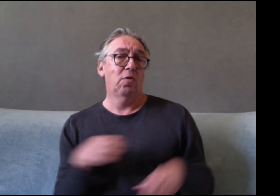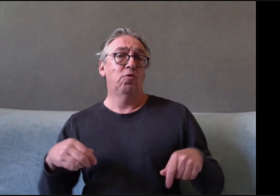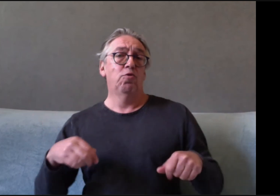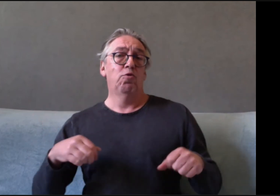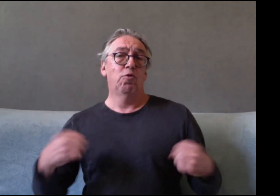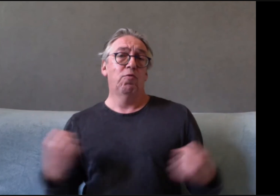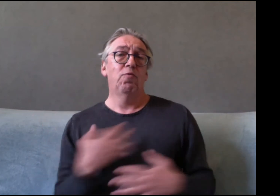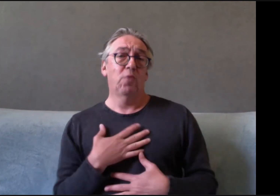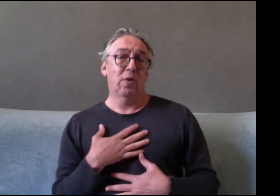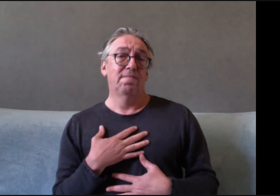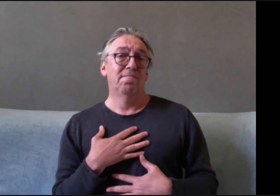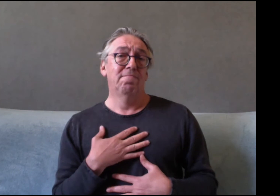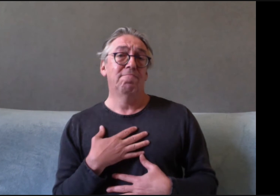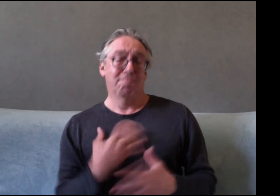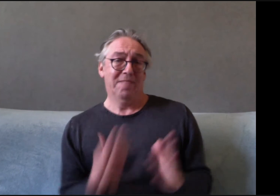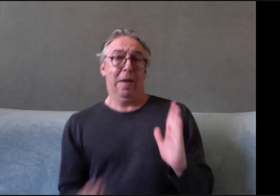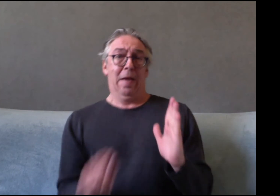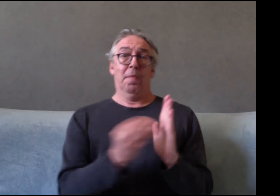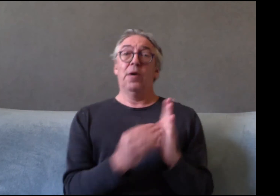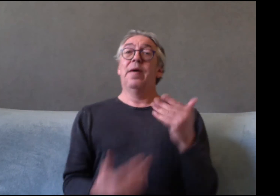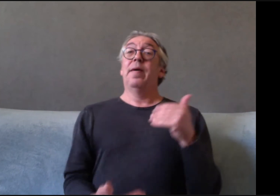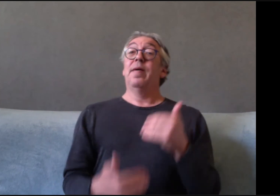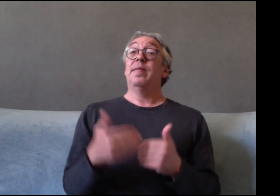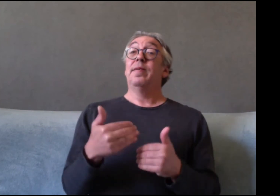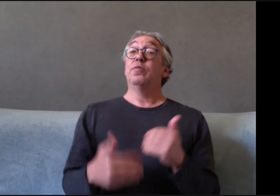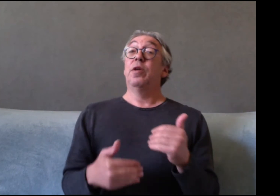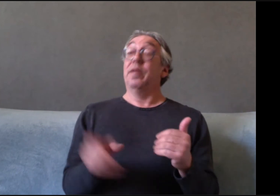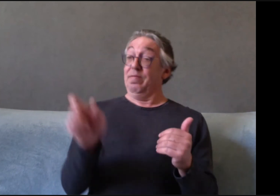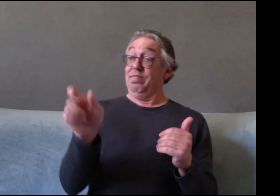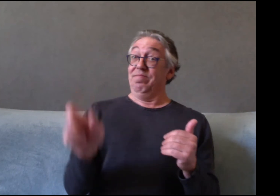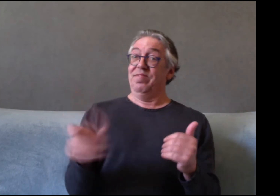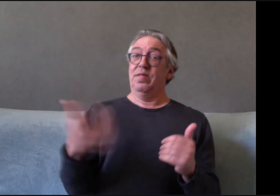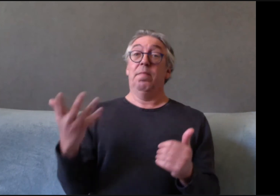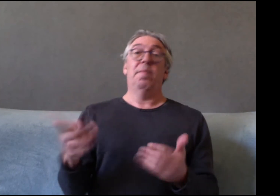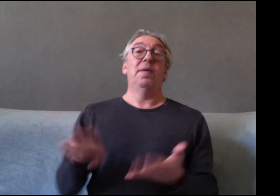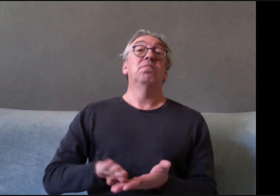There's an enormous lack of protective equipment,